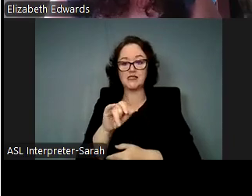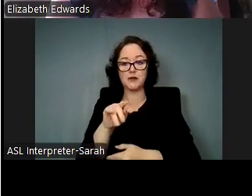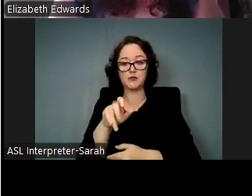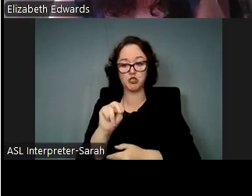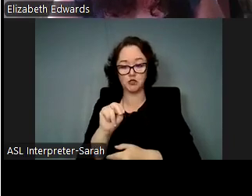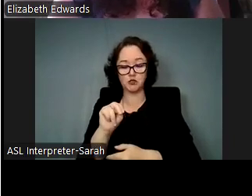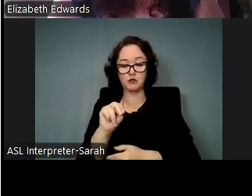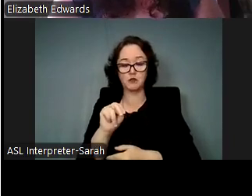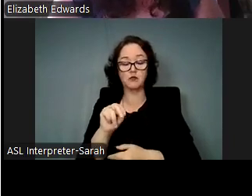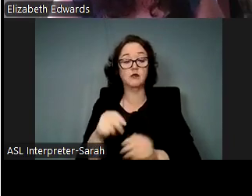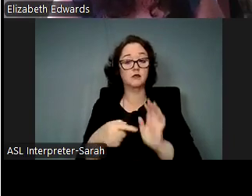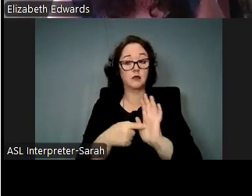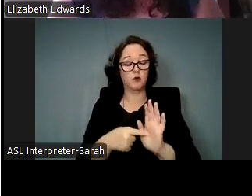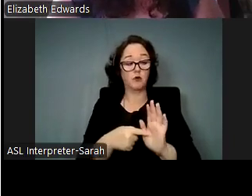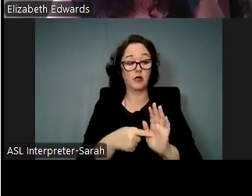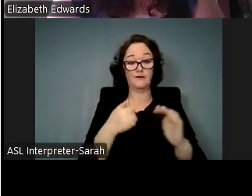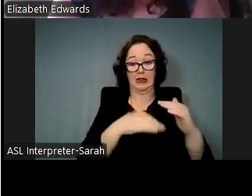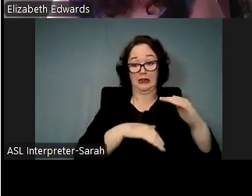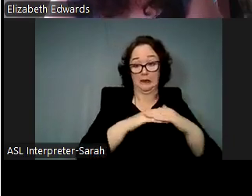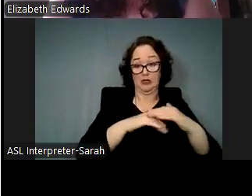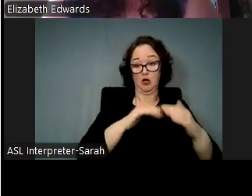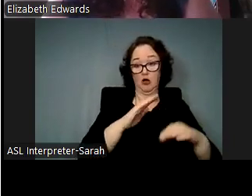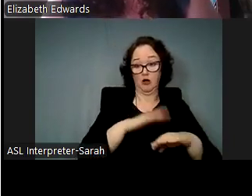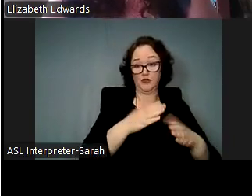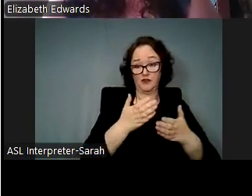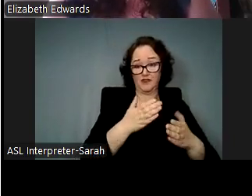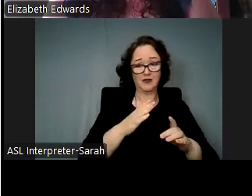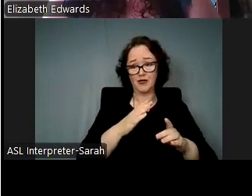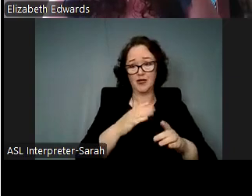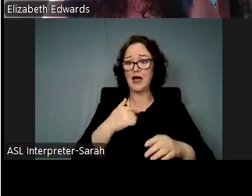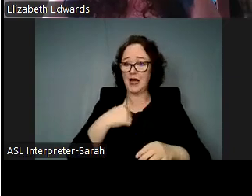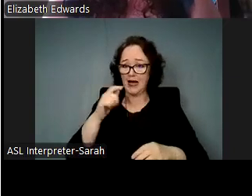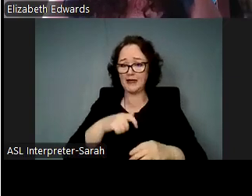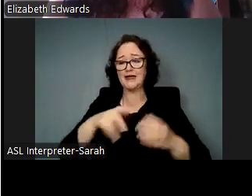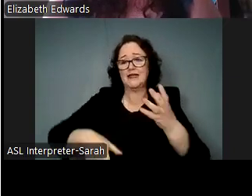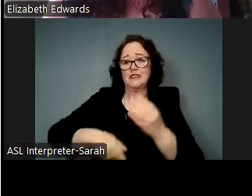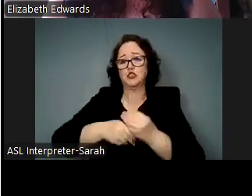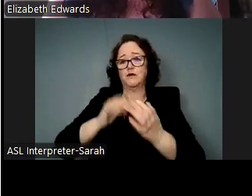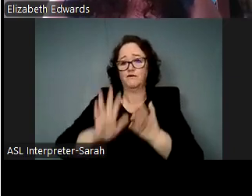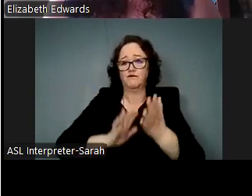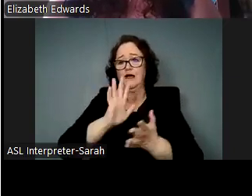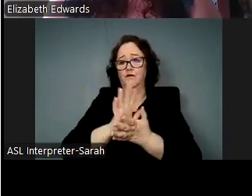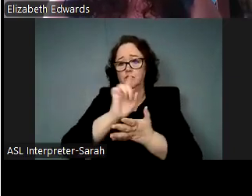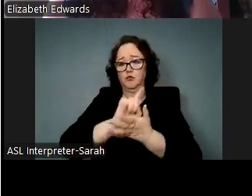on this service, but I actually need five more hours a week because of X, Y and Z, and there should be a process for me to